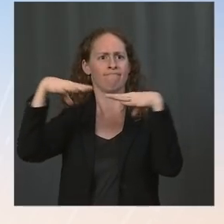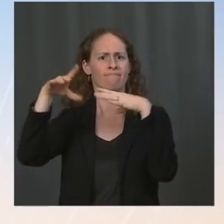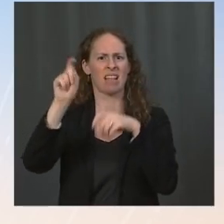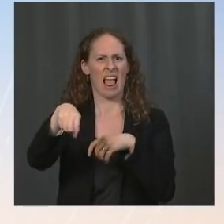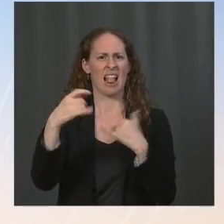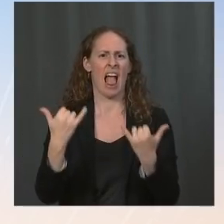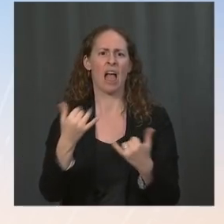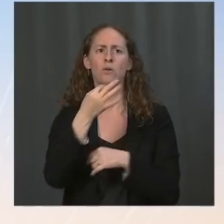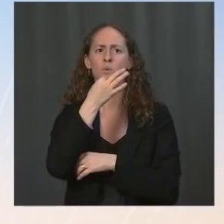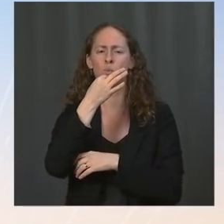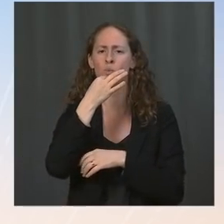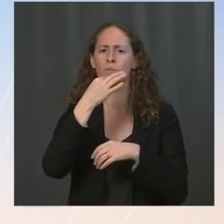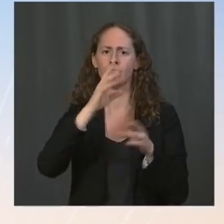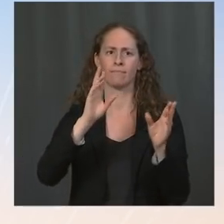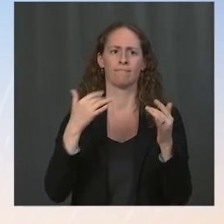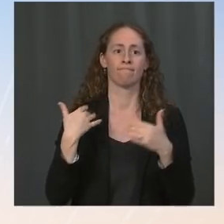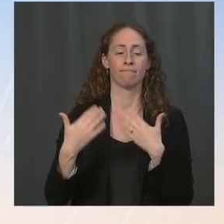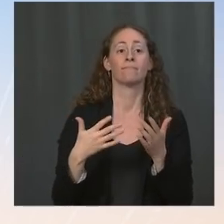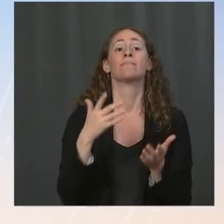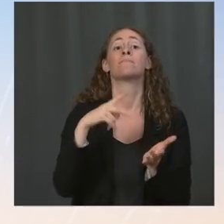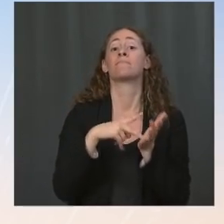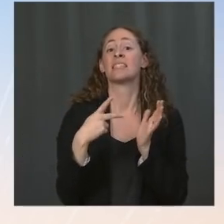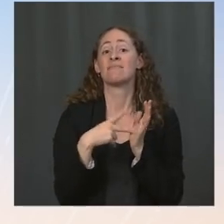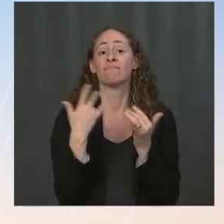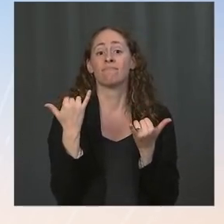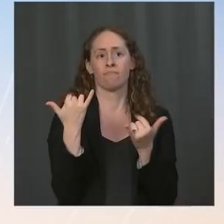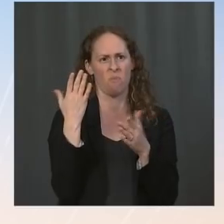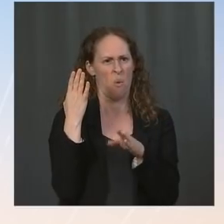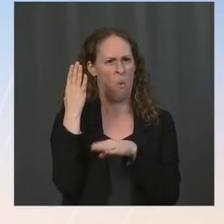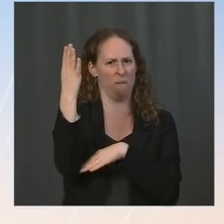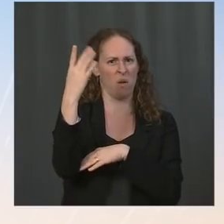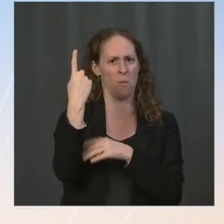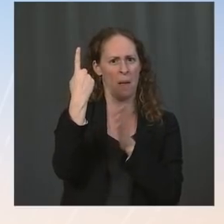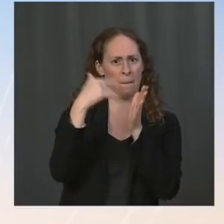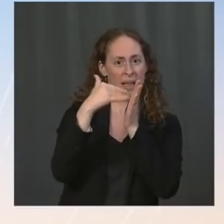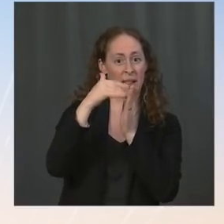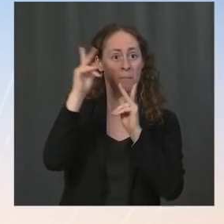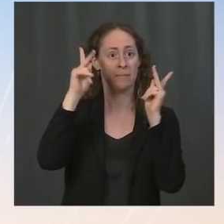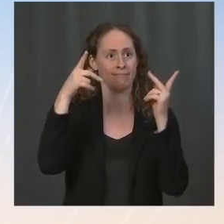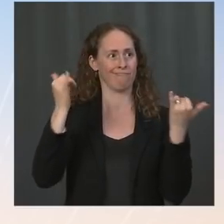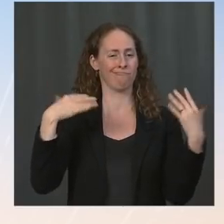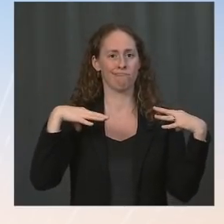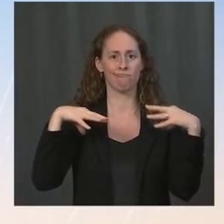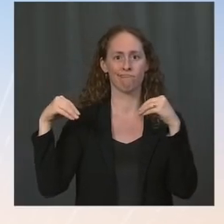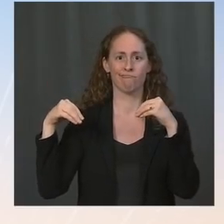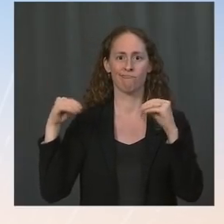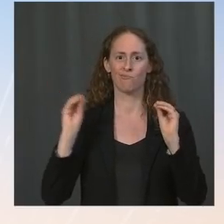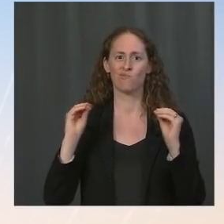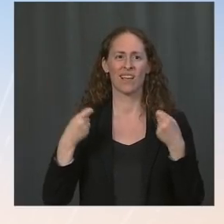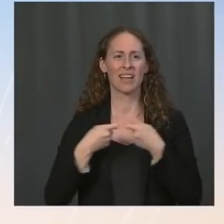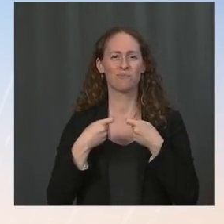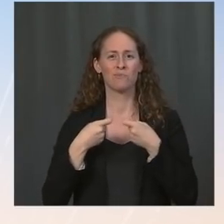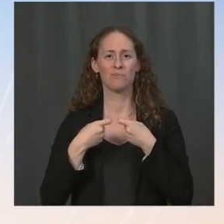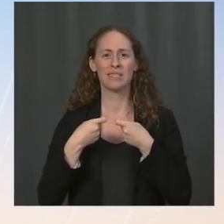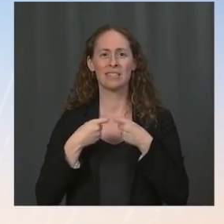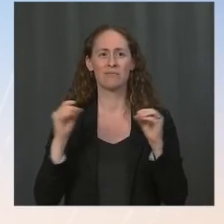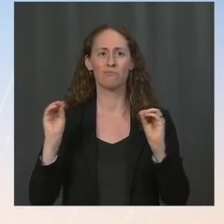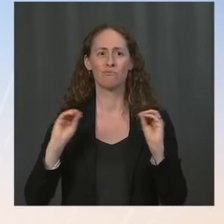suggest that more than 1 million customers are without electricity; restoring communications where they are down; and providing emergency food, water,